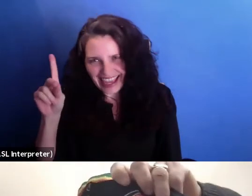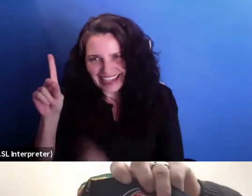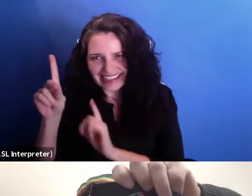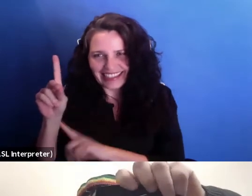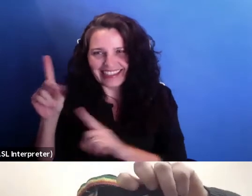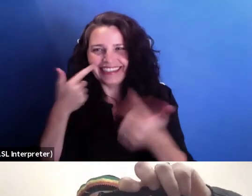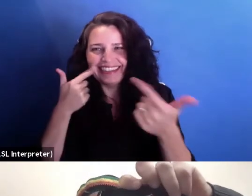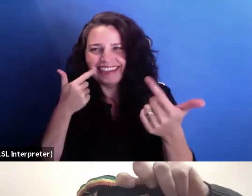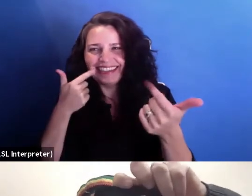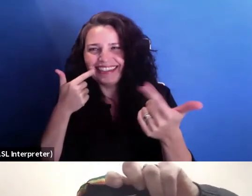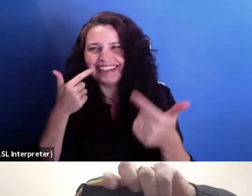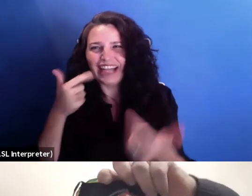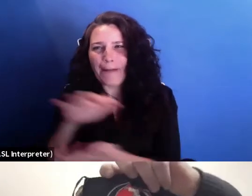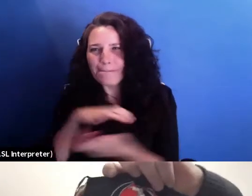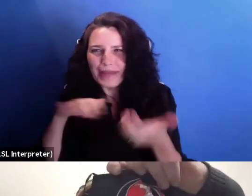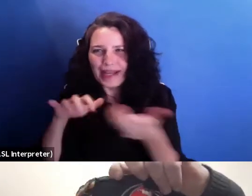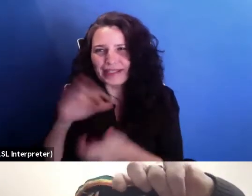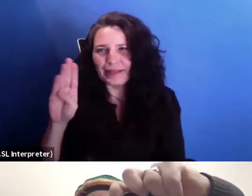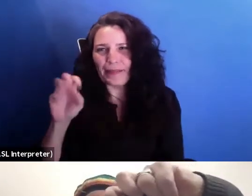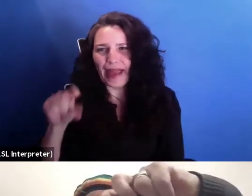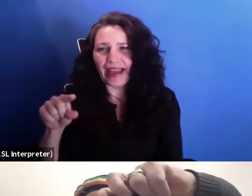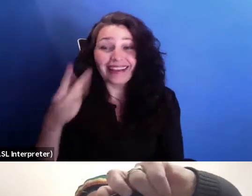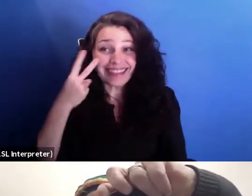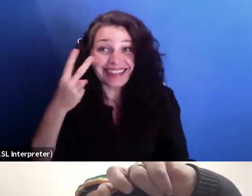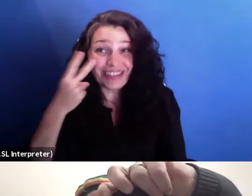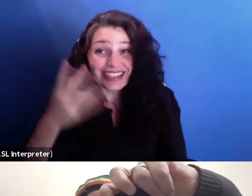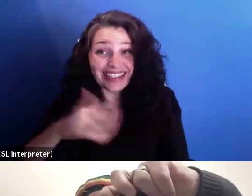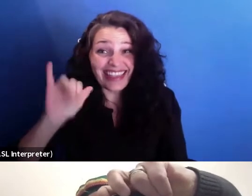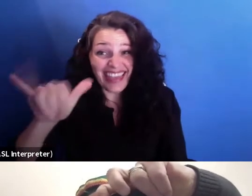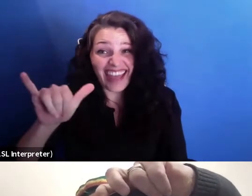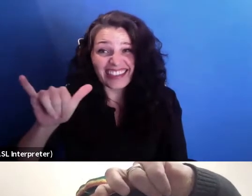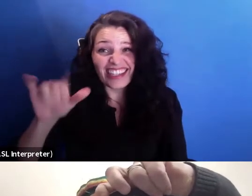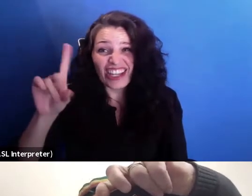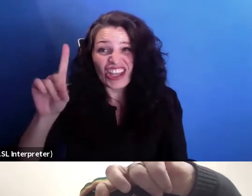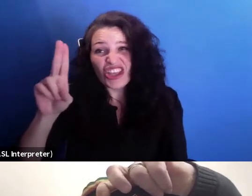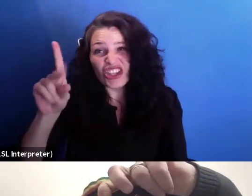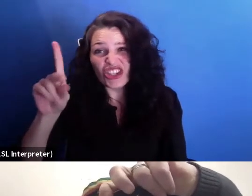And I want you guys to see this. This is my, "The Dude Abides" mask I'm wearing.